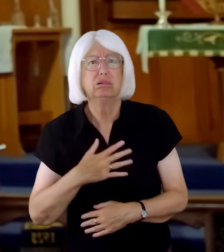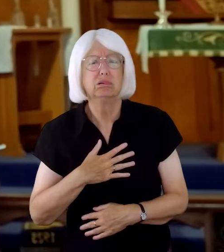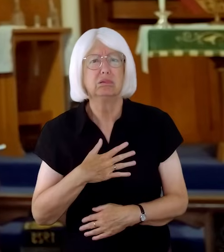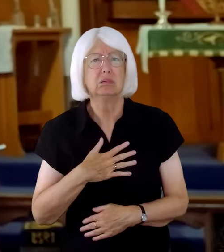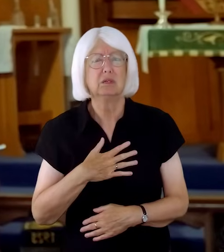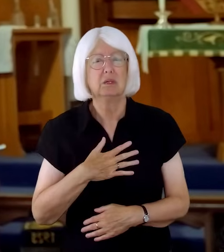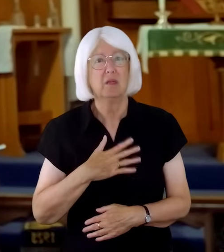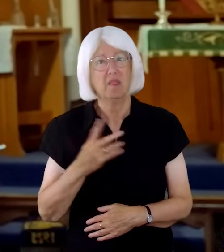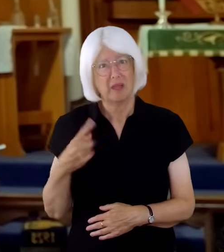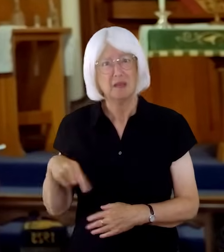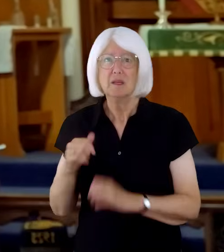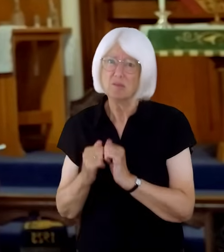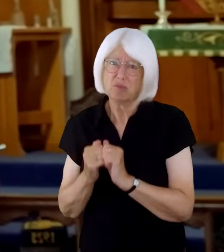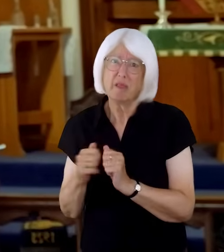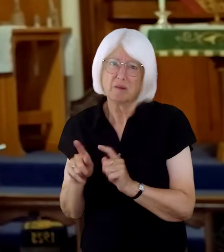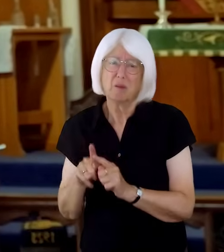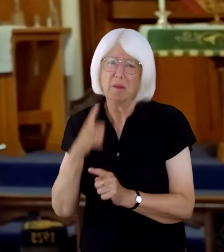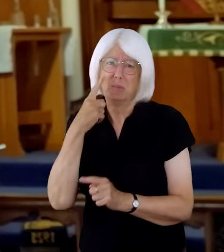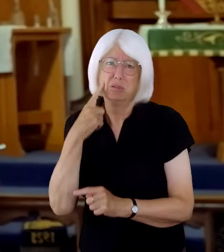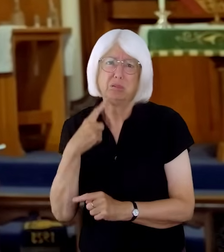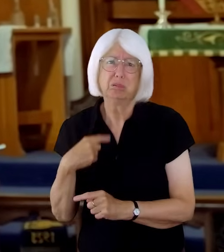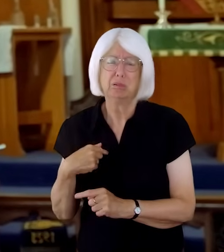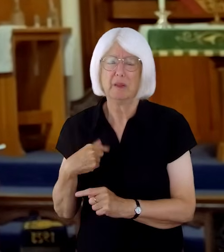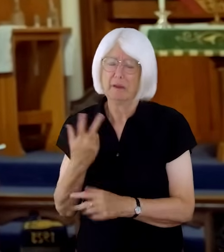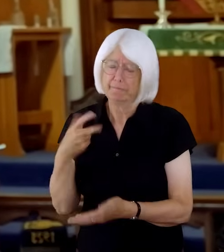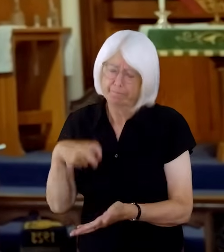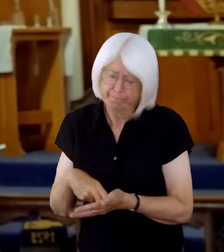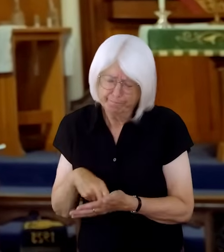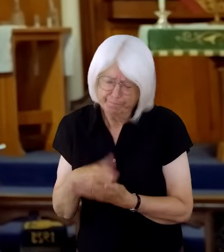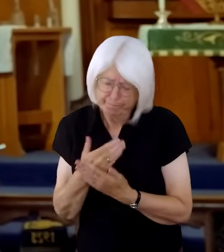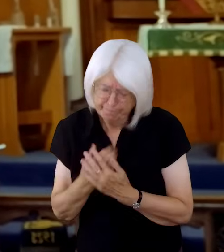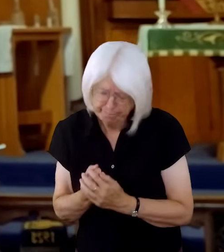Then his brothers also wept, fell down before him and said